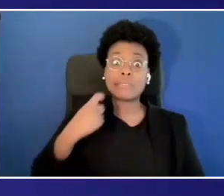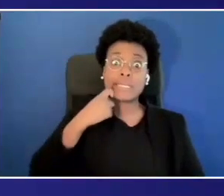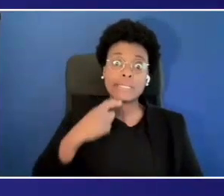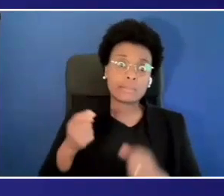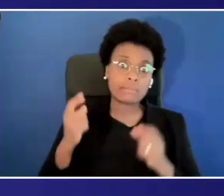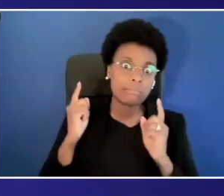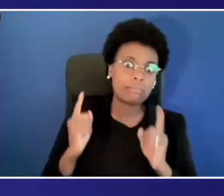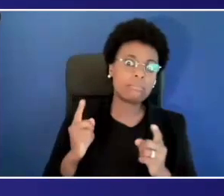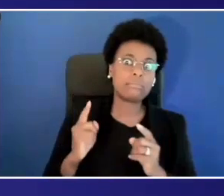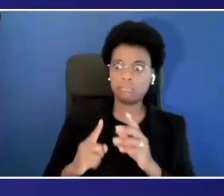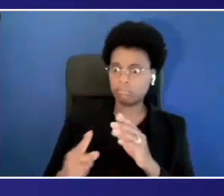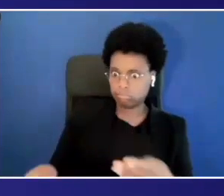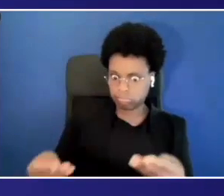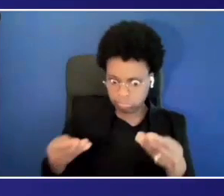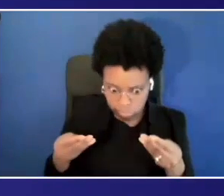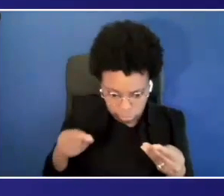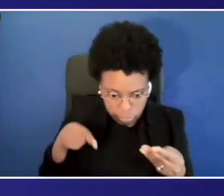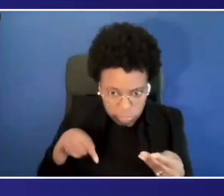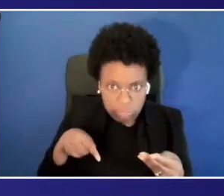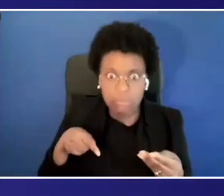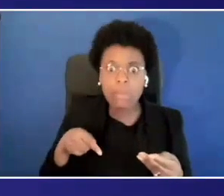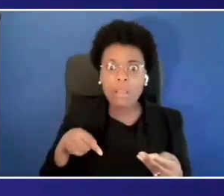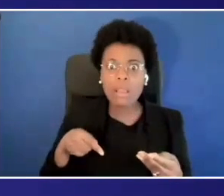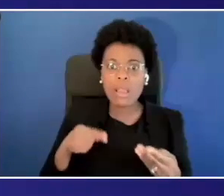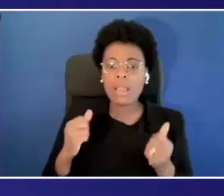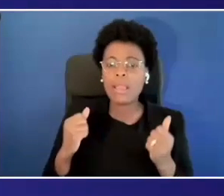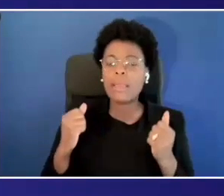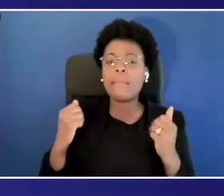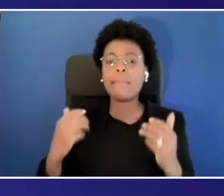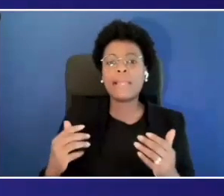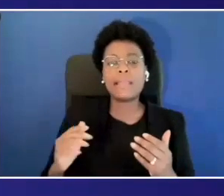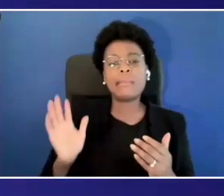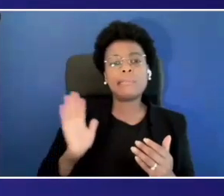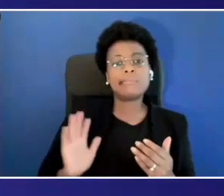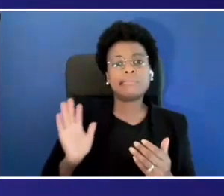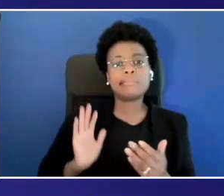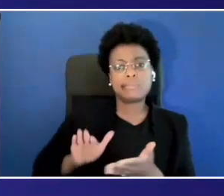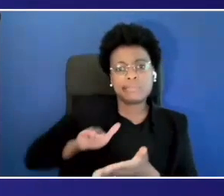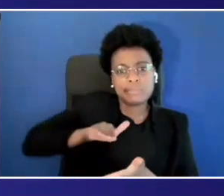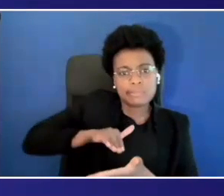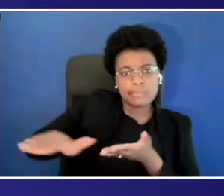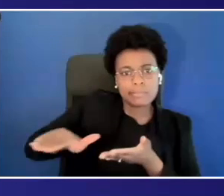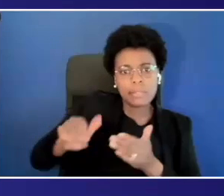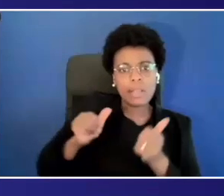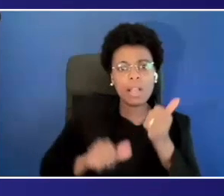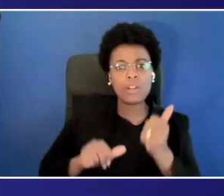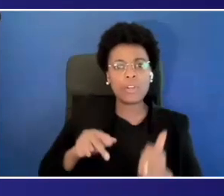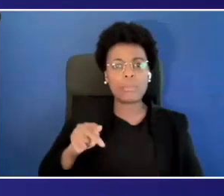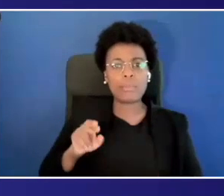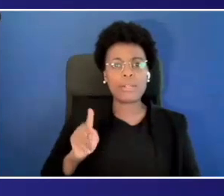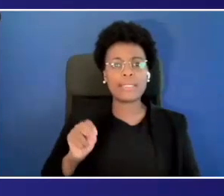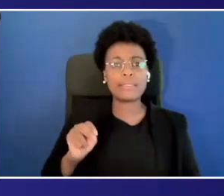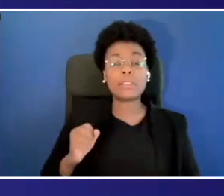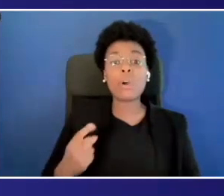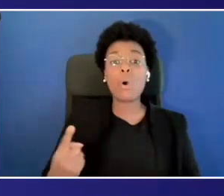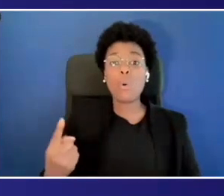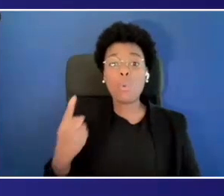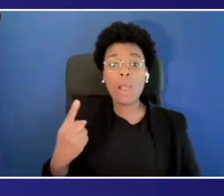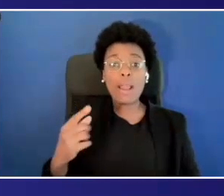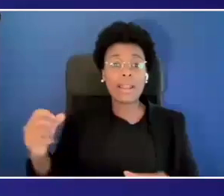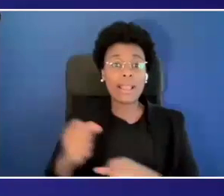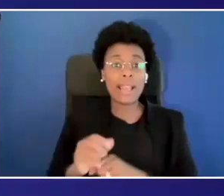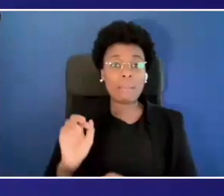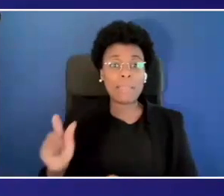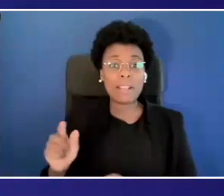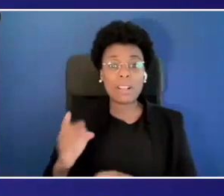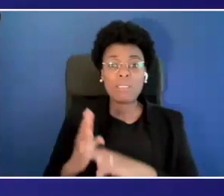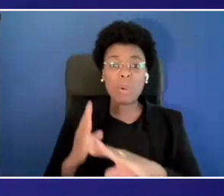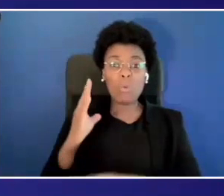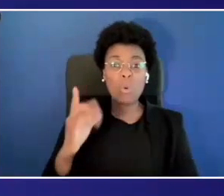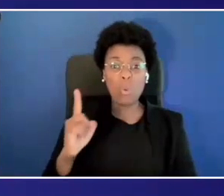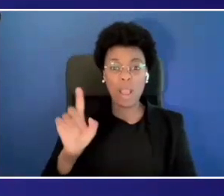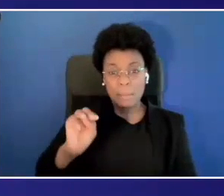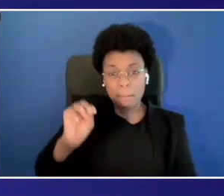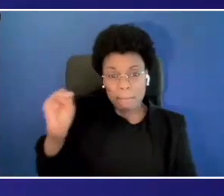One bar we work with received a bill for over 1 million dollars after having their loans forgiven for teaching in the late nineties.